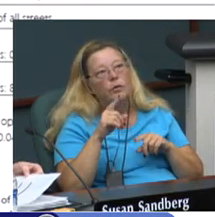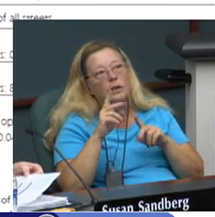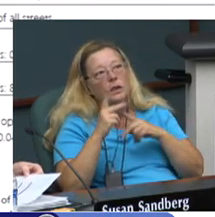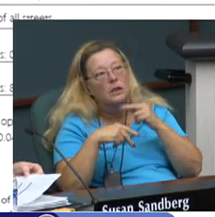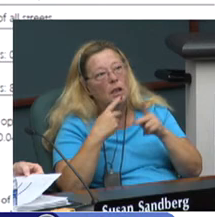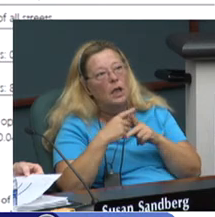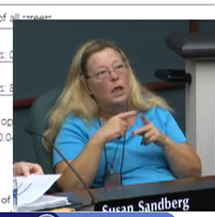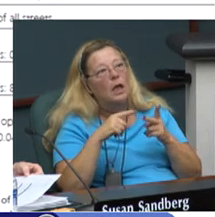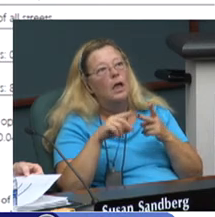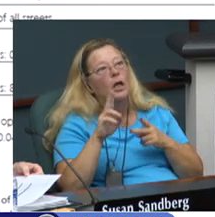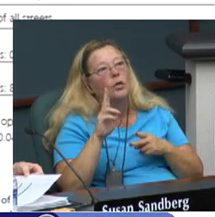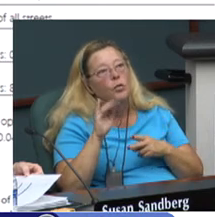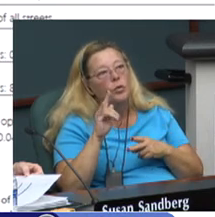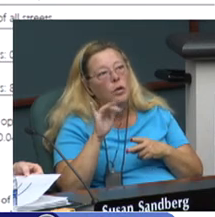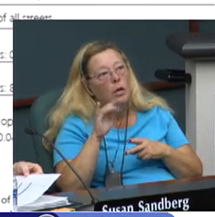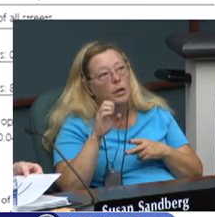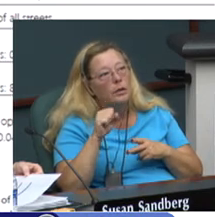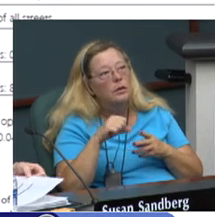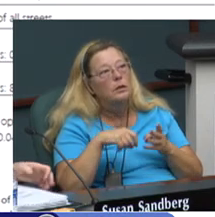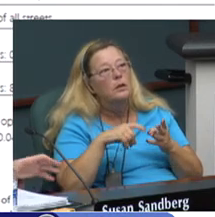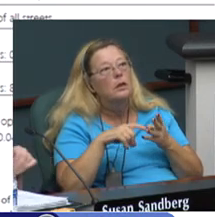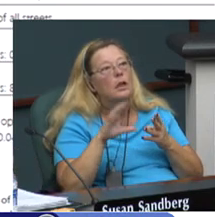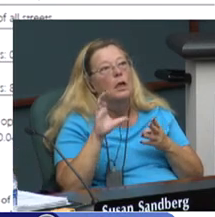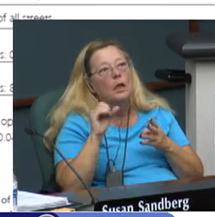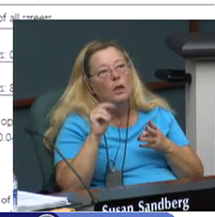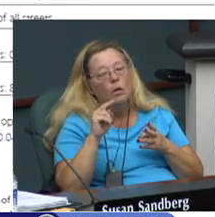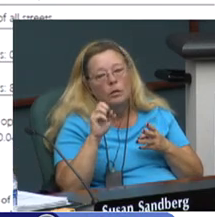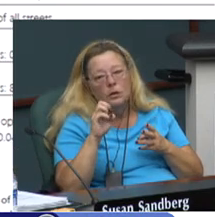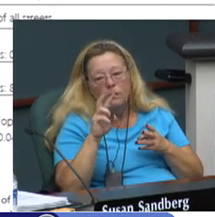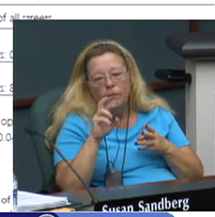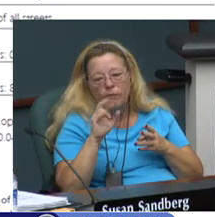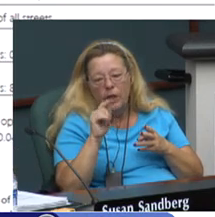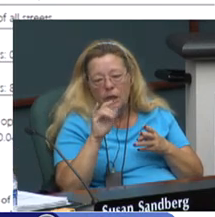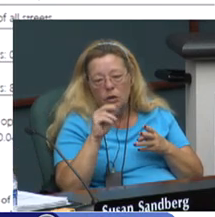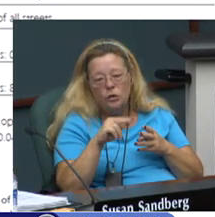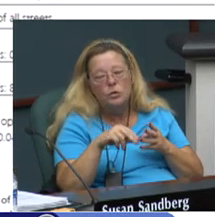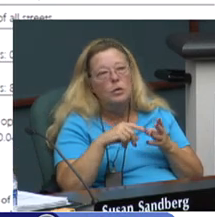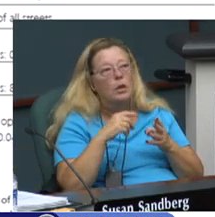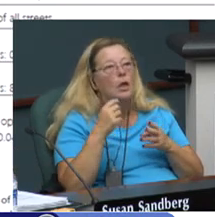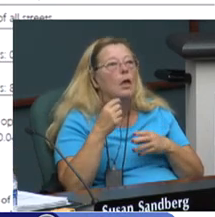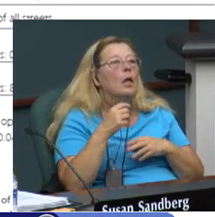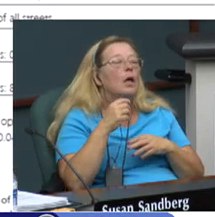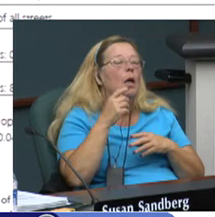easements conservation easements karst easements pedestrian easements so